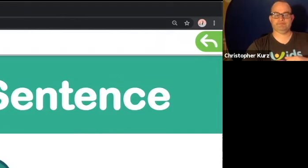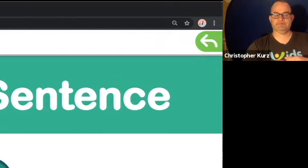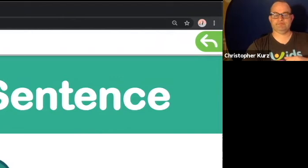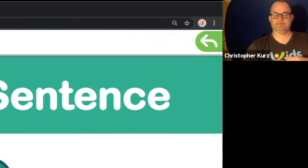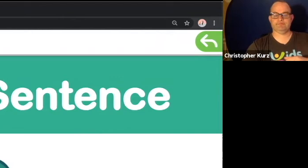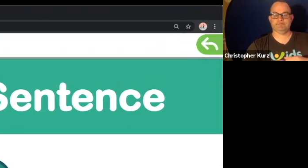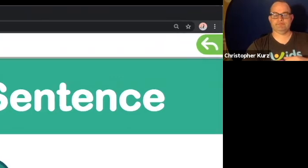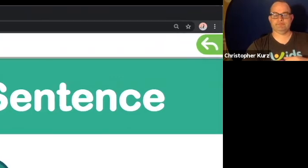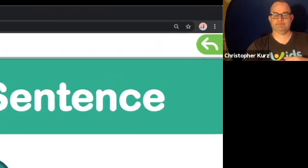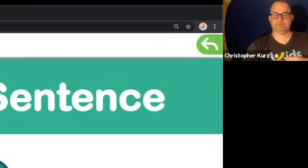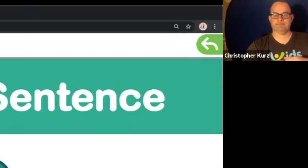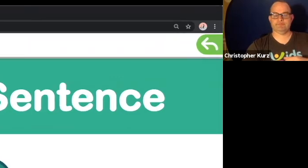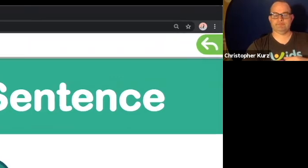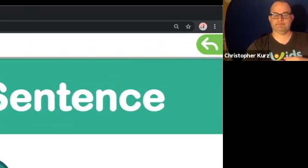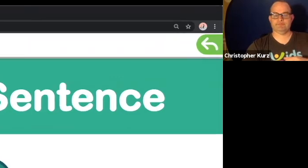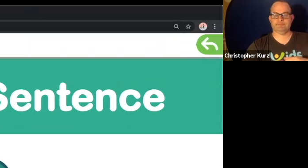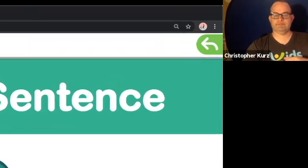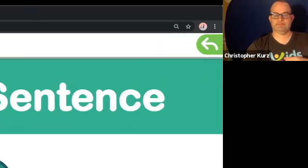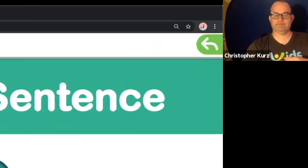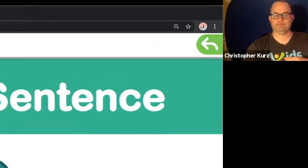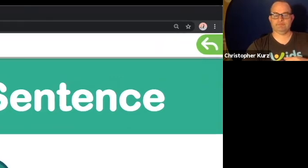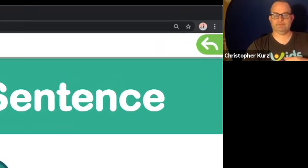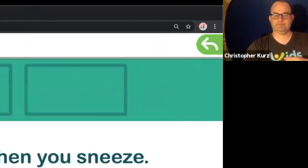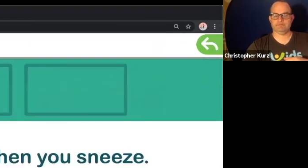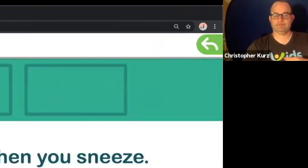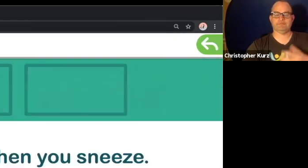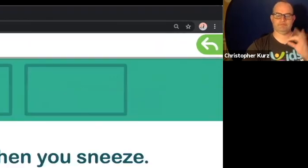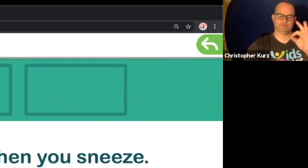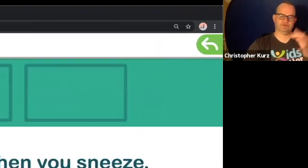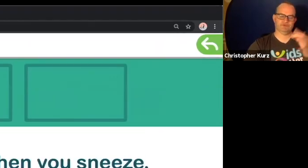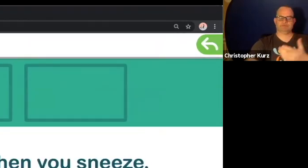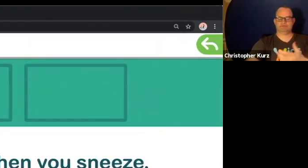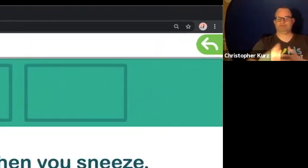Hopefully it works.